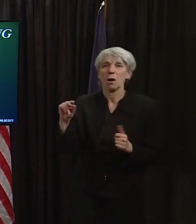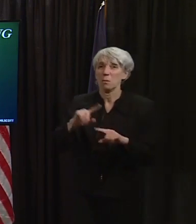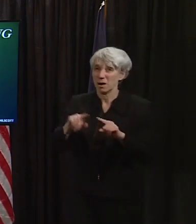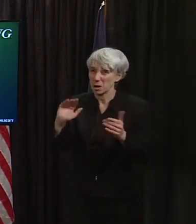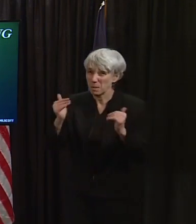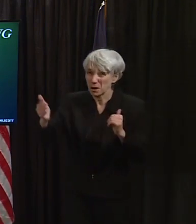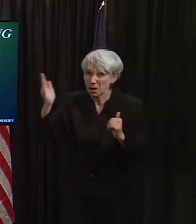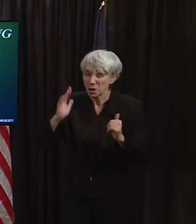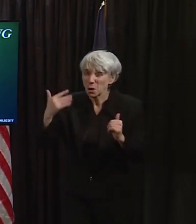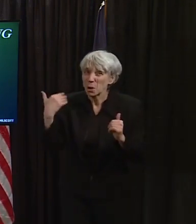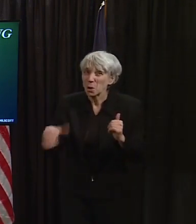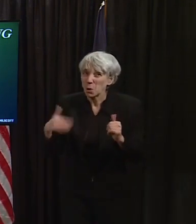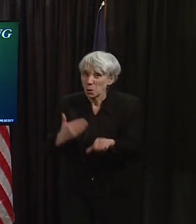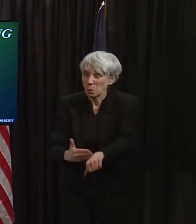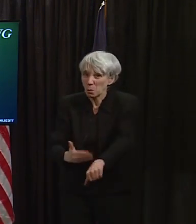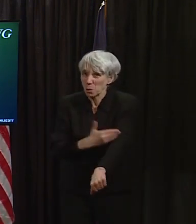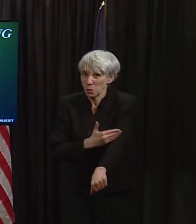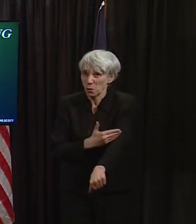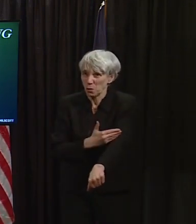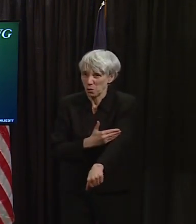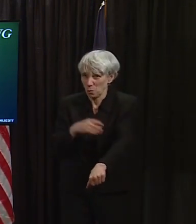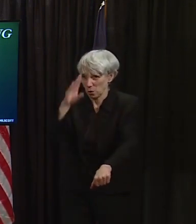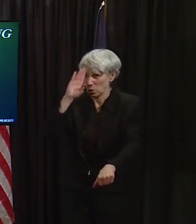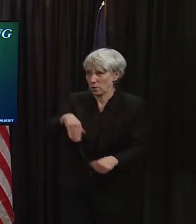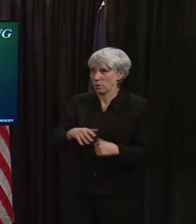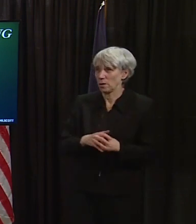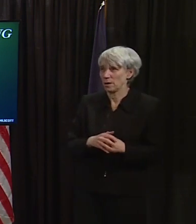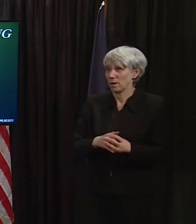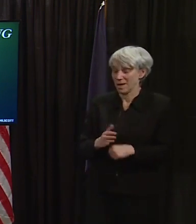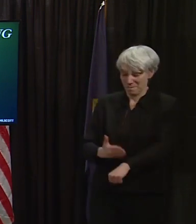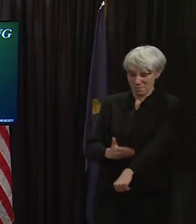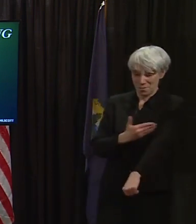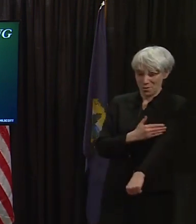Despite all of this, we are all tired in the healthcare setting. We have a